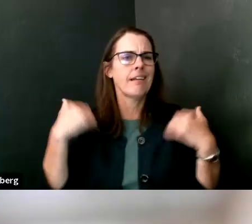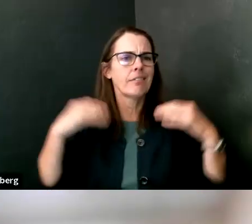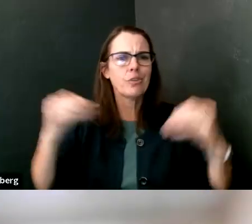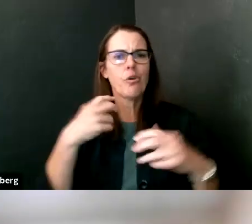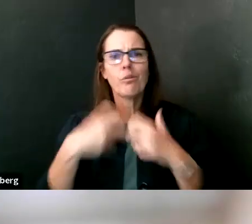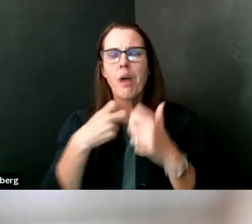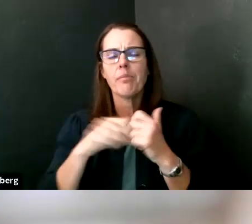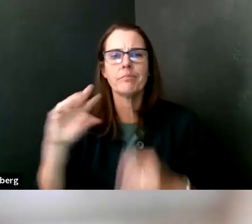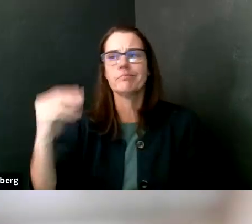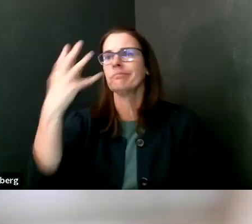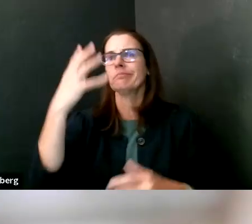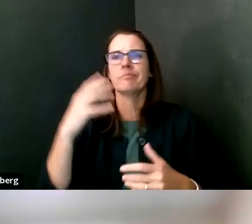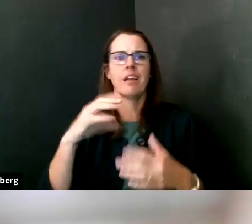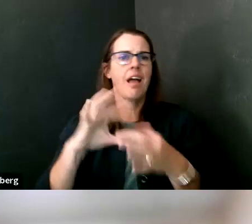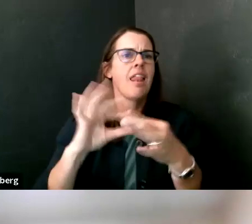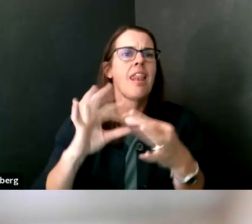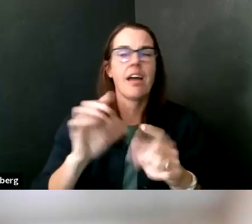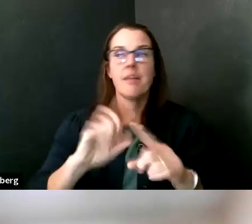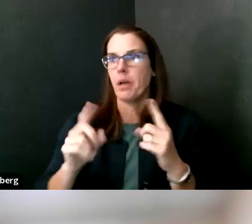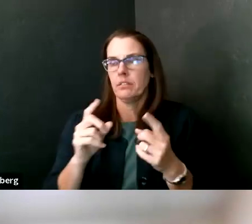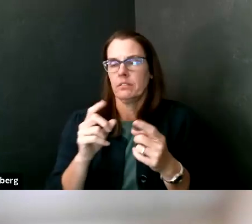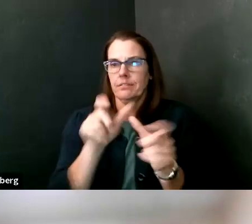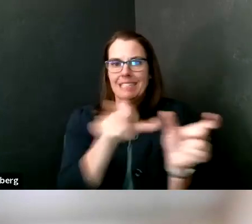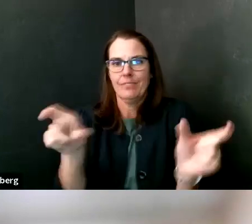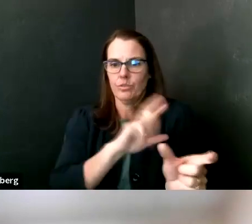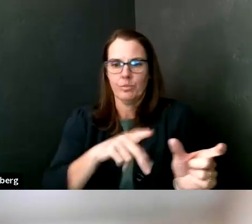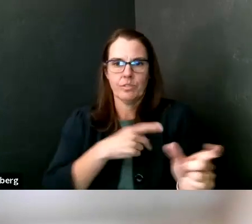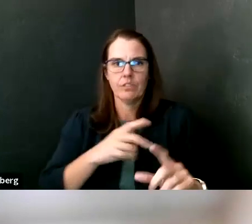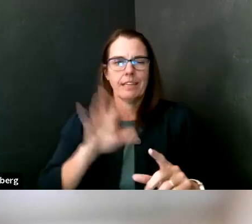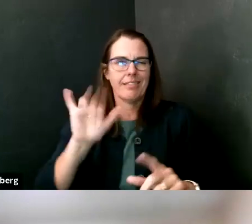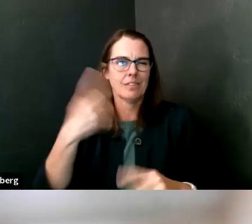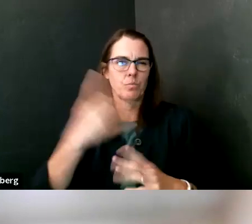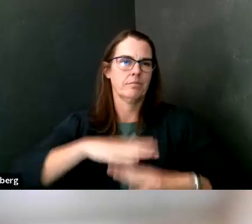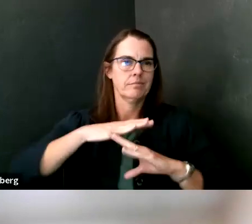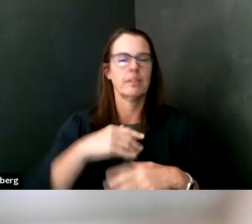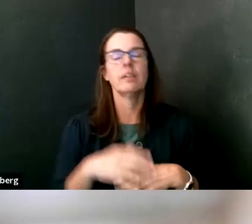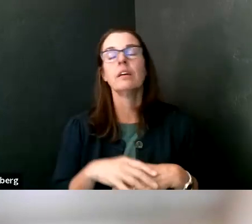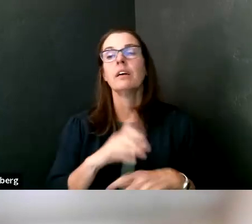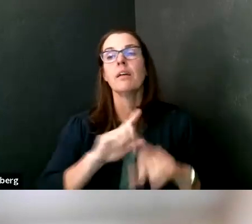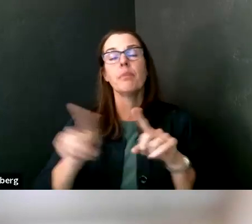to just personality, right? That that's one one block. But another one is this is a really complex